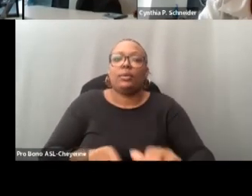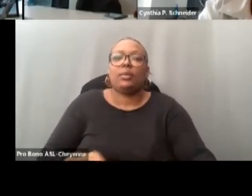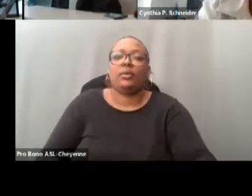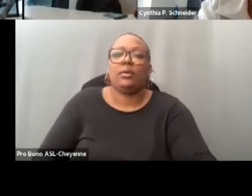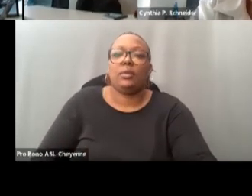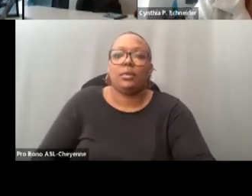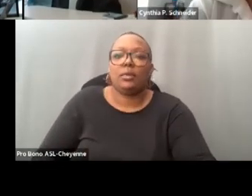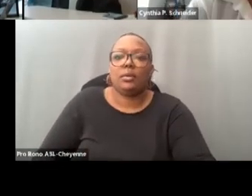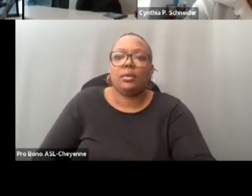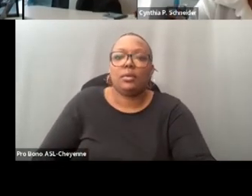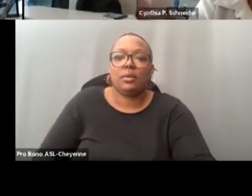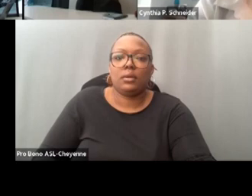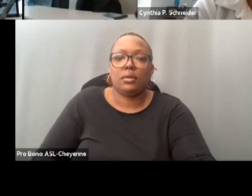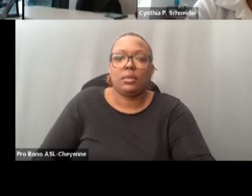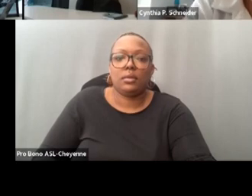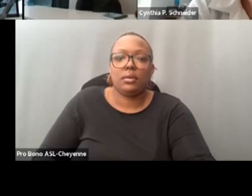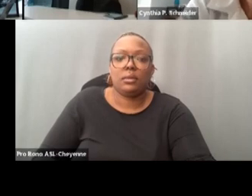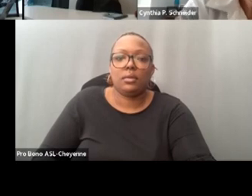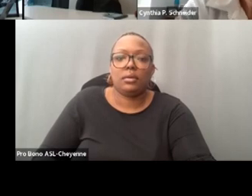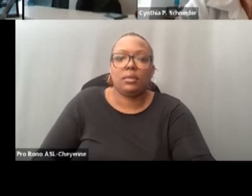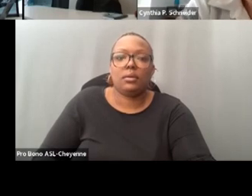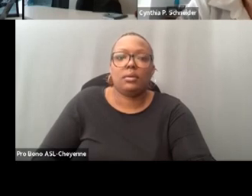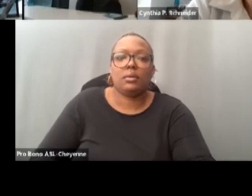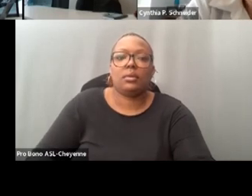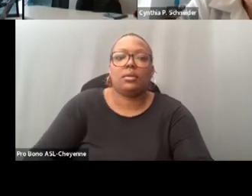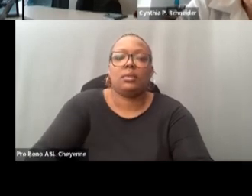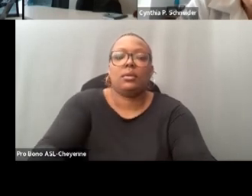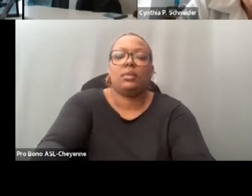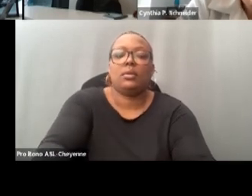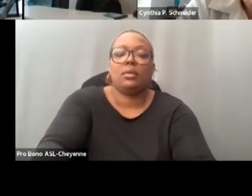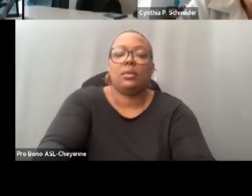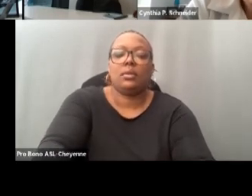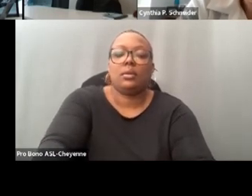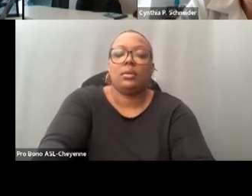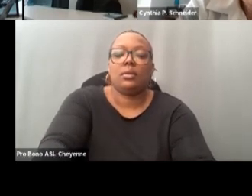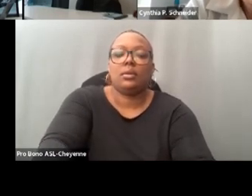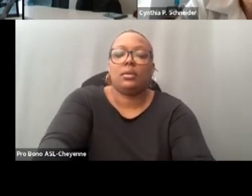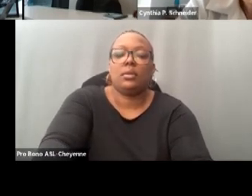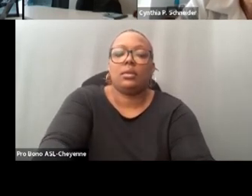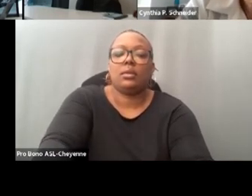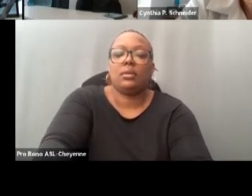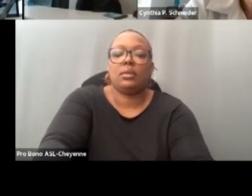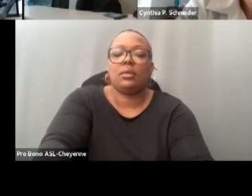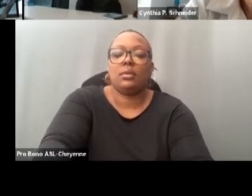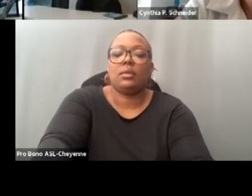Professor Schneider, over to you. Thank you. Thank you for the question.